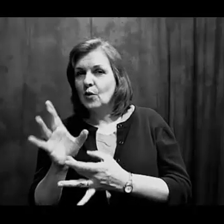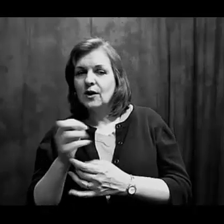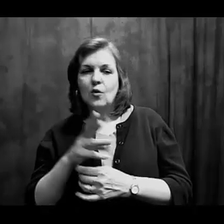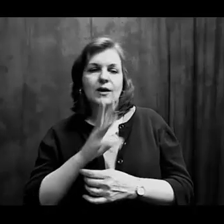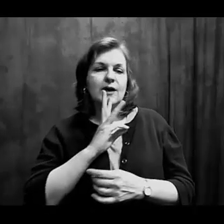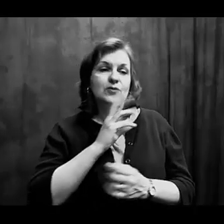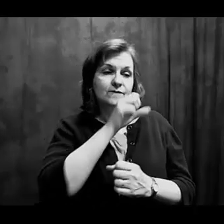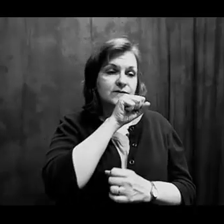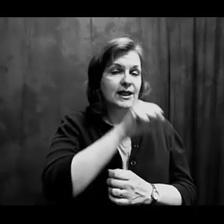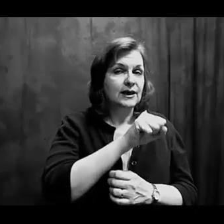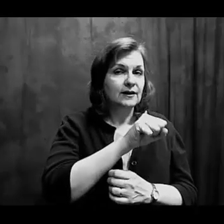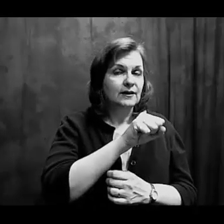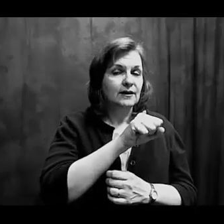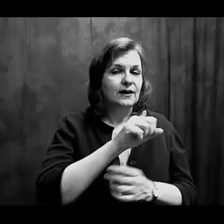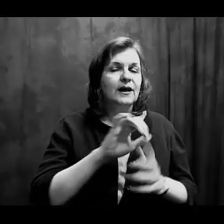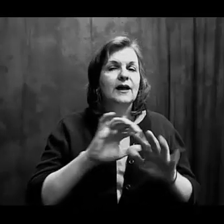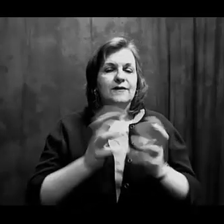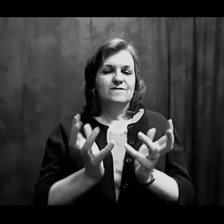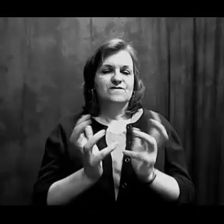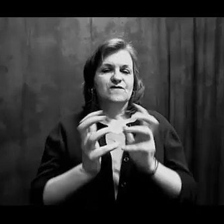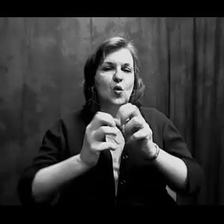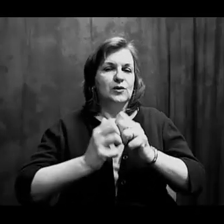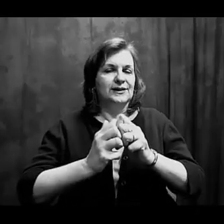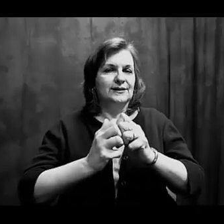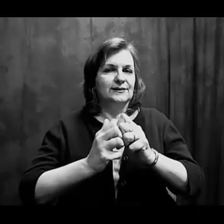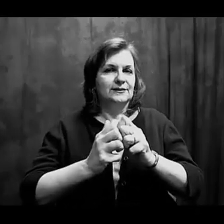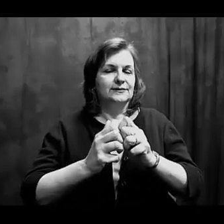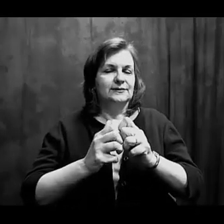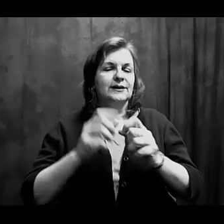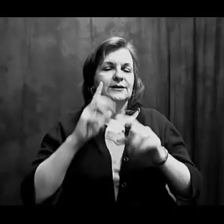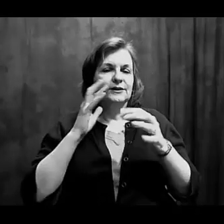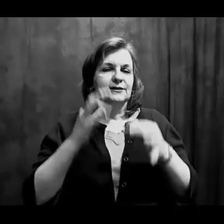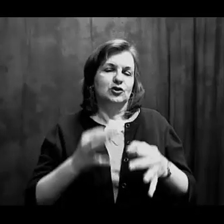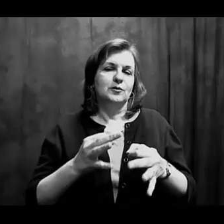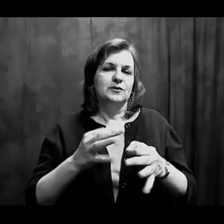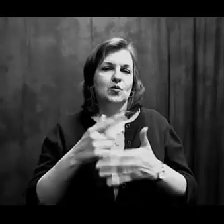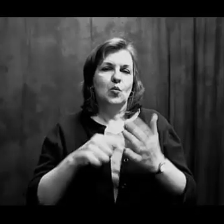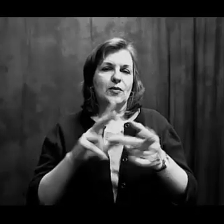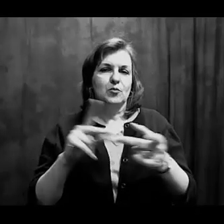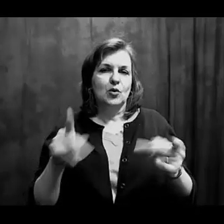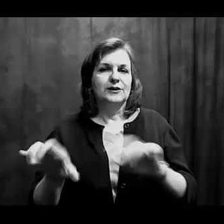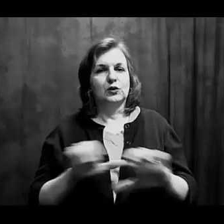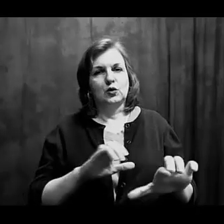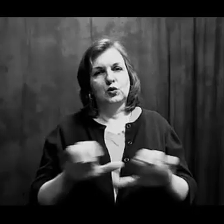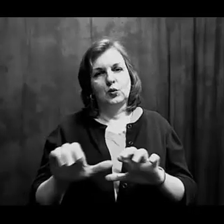critical to the proper functioning of these enzymes and what they're going to actually do for cell